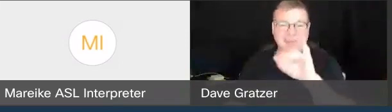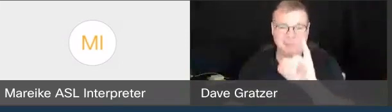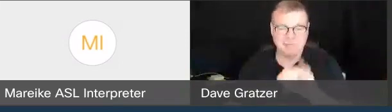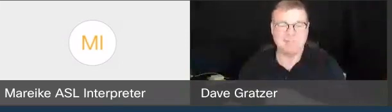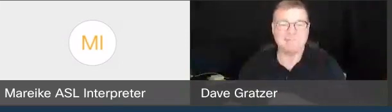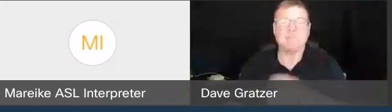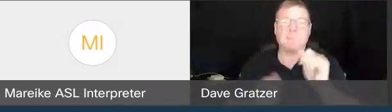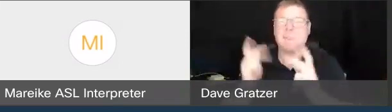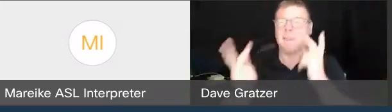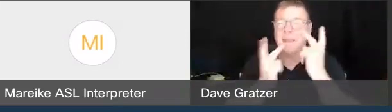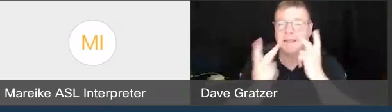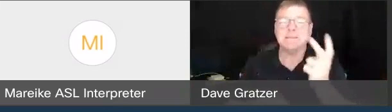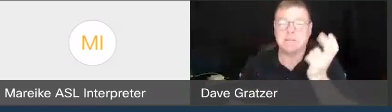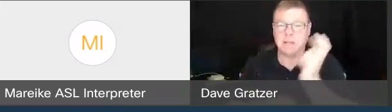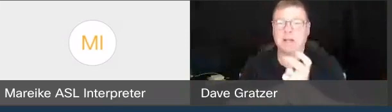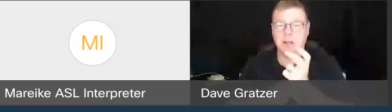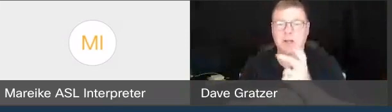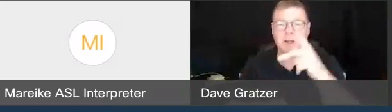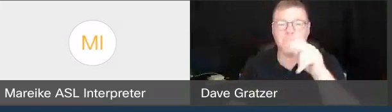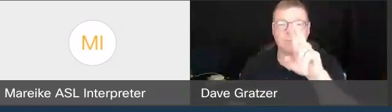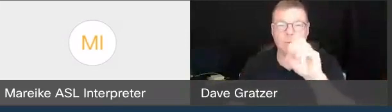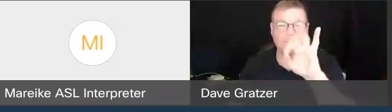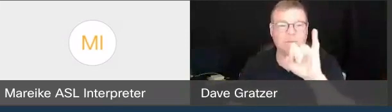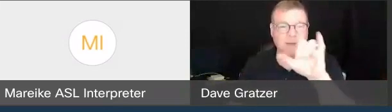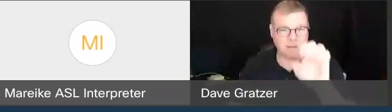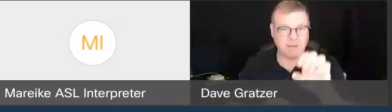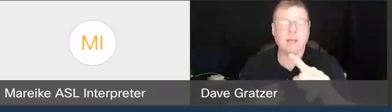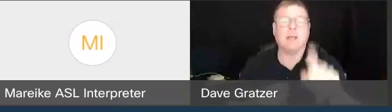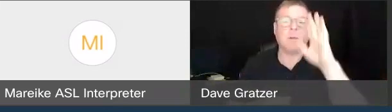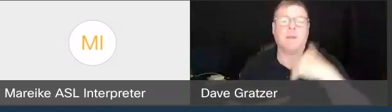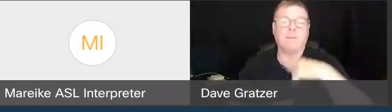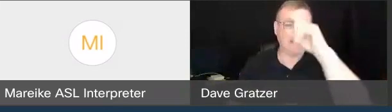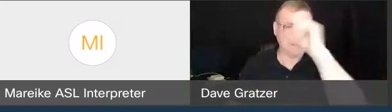harder core clinical profile. So more likely to have schizophrenia or Schizoaffective disorder,